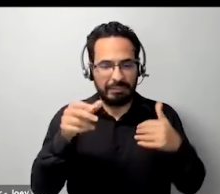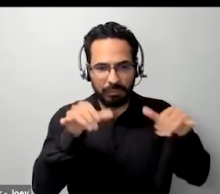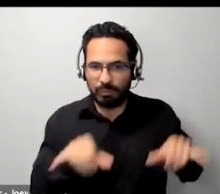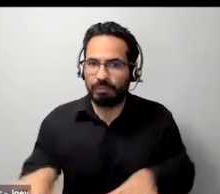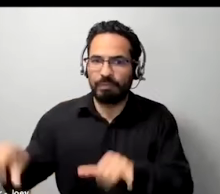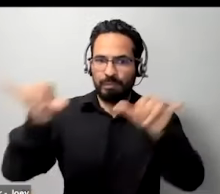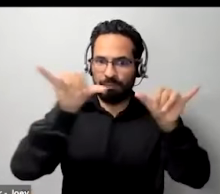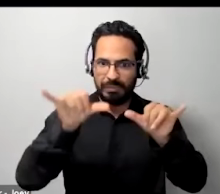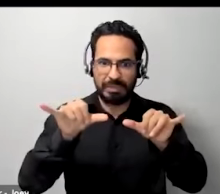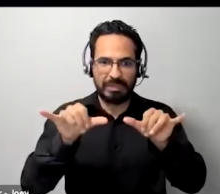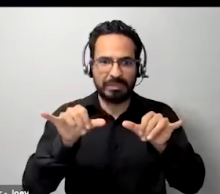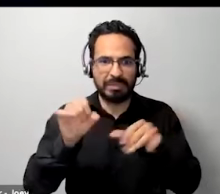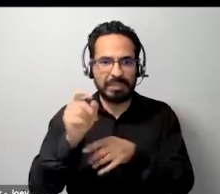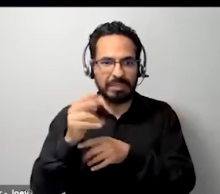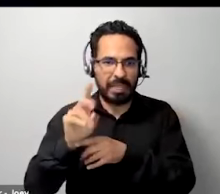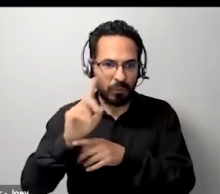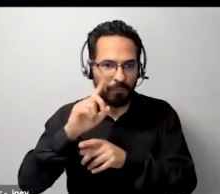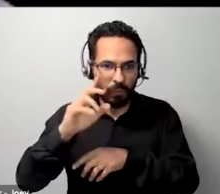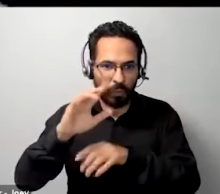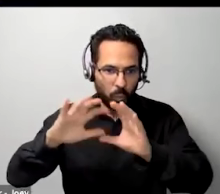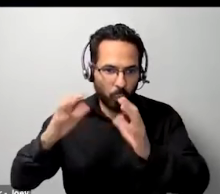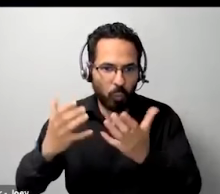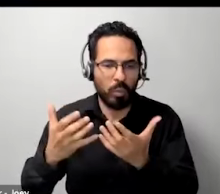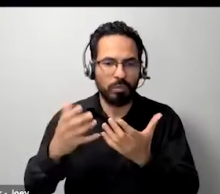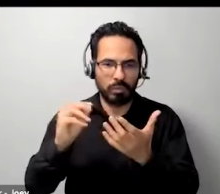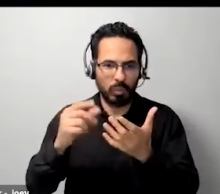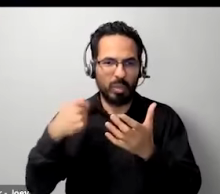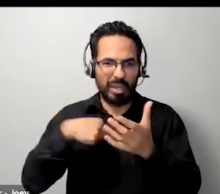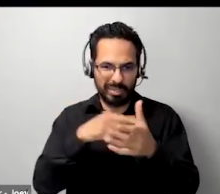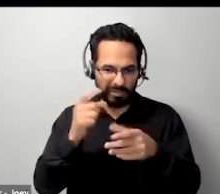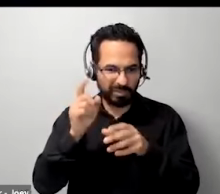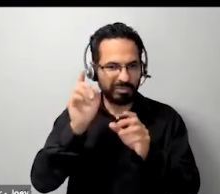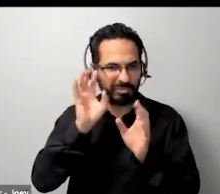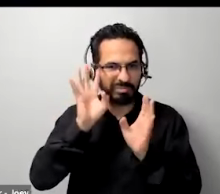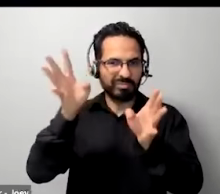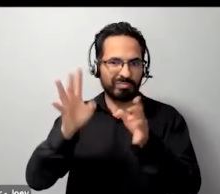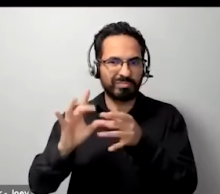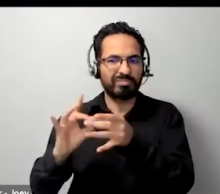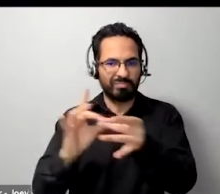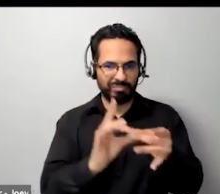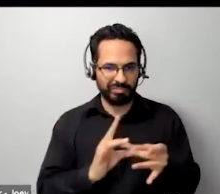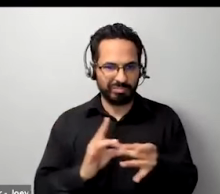and so we kind of had to create our own harmonized standard within the company.